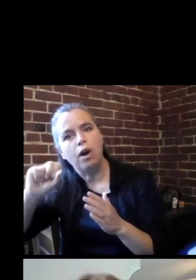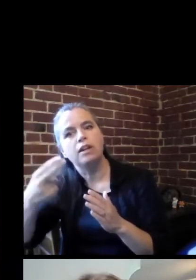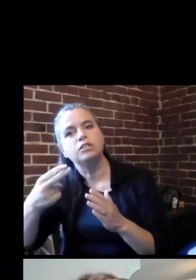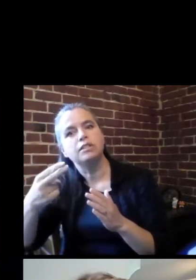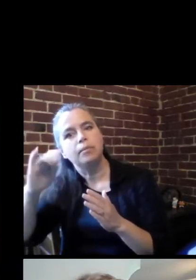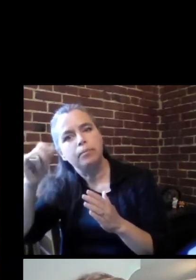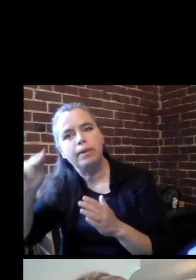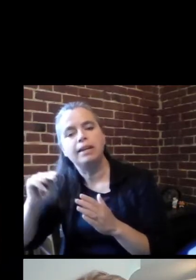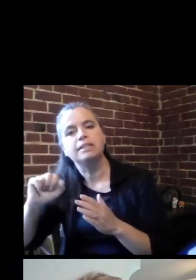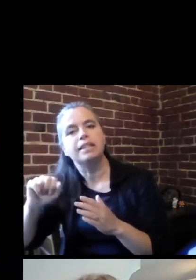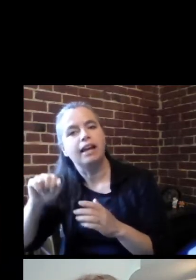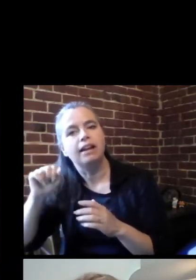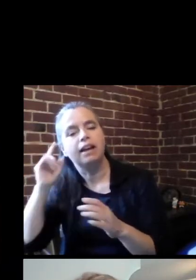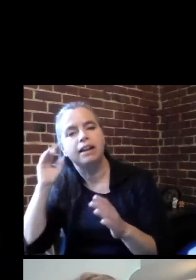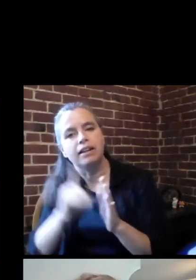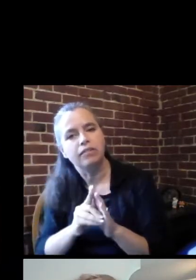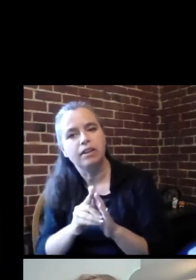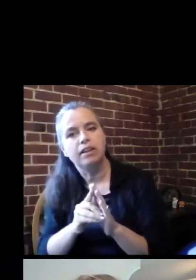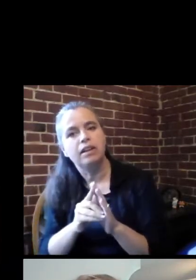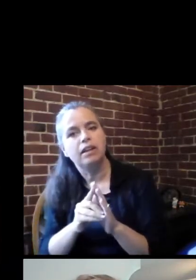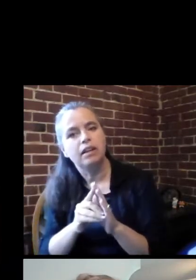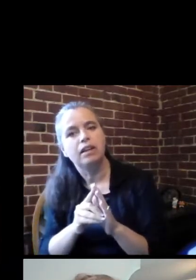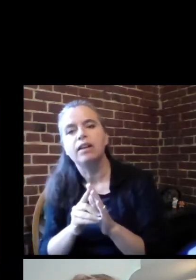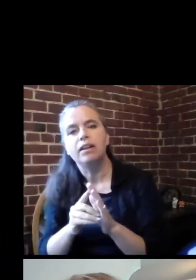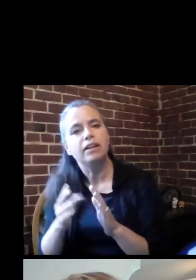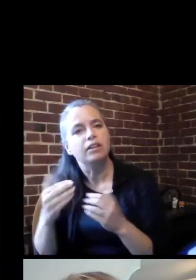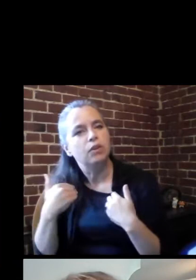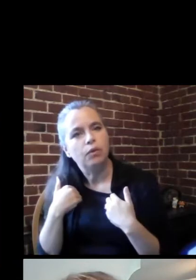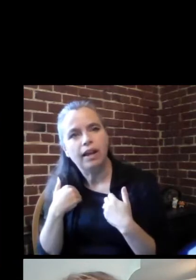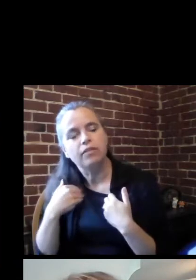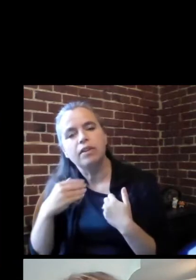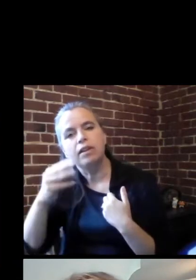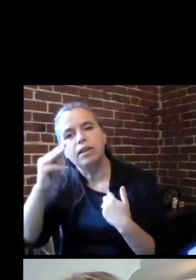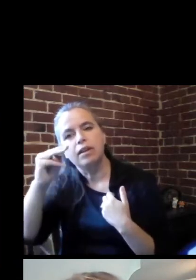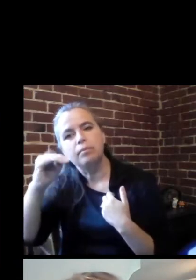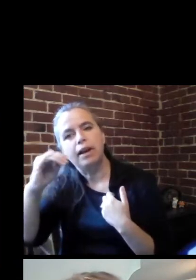As far as I am familiar, we don't have any microbotanicals for identifying grapes.